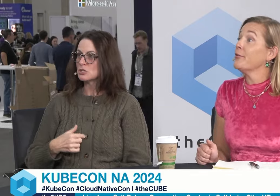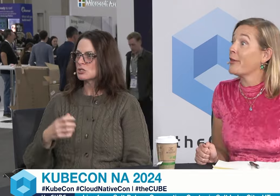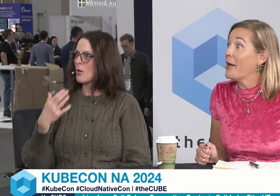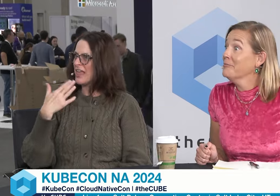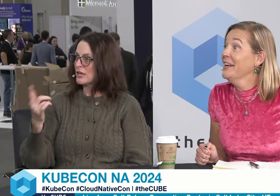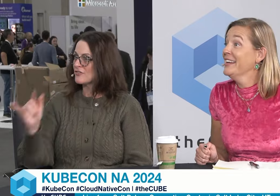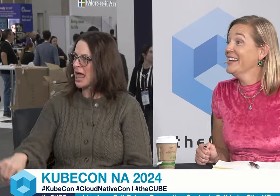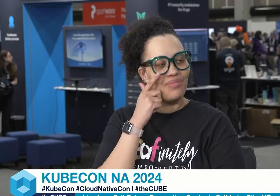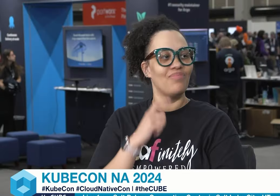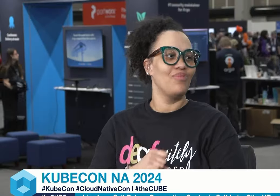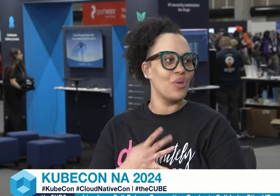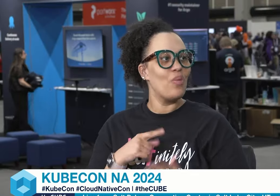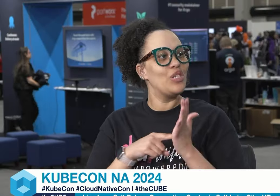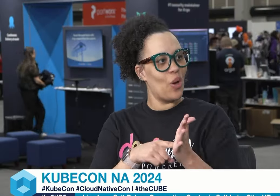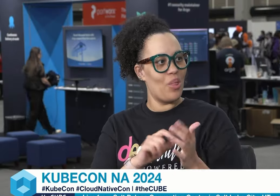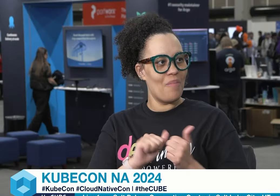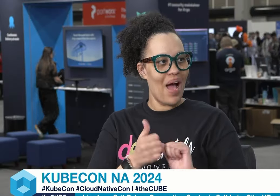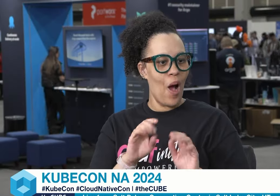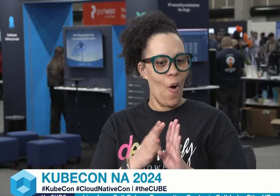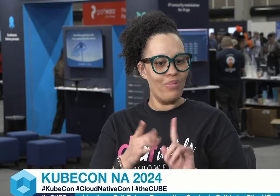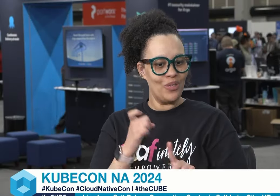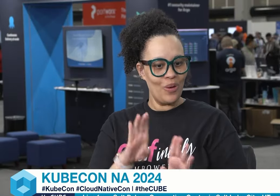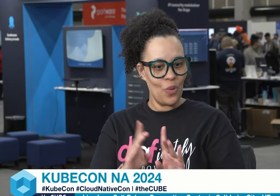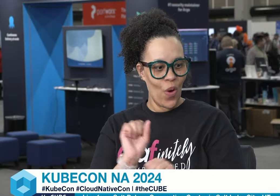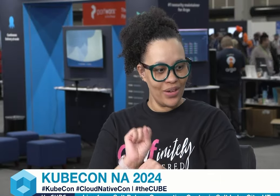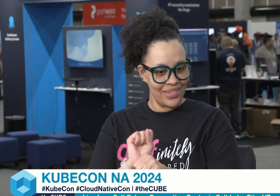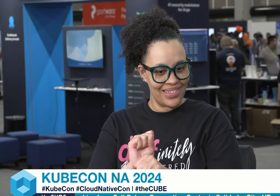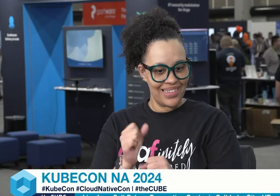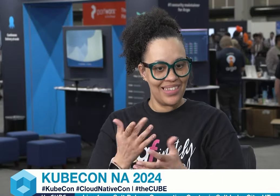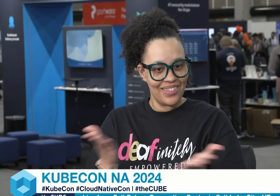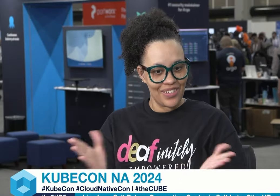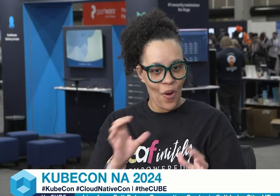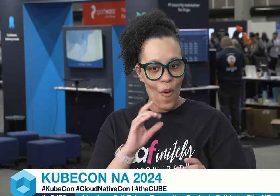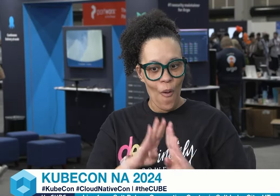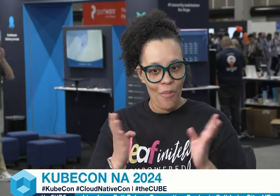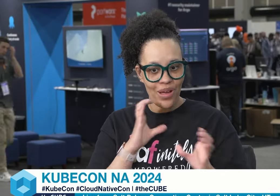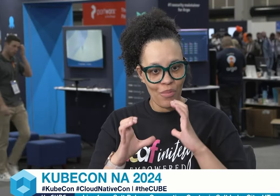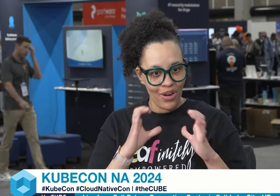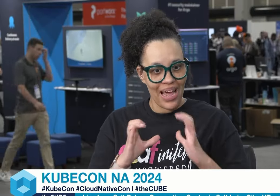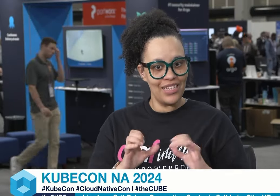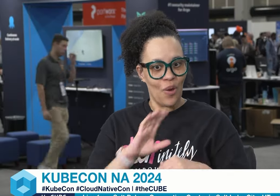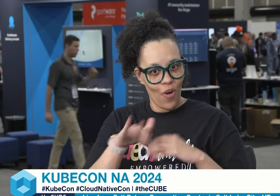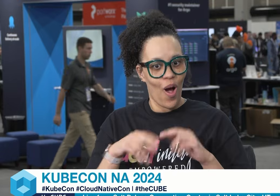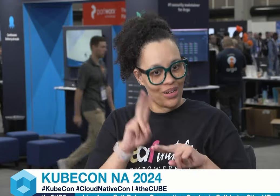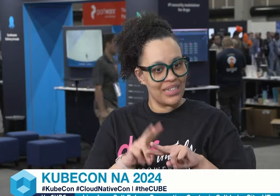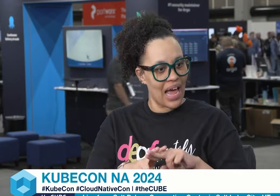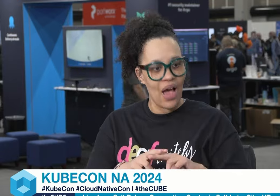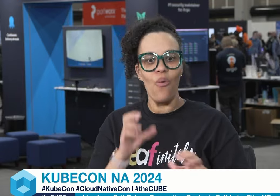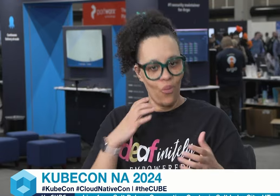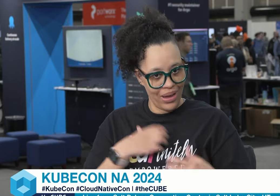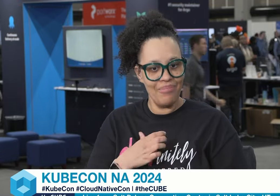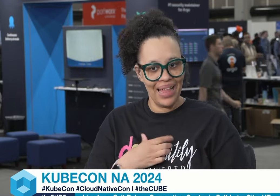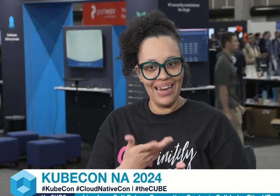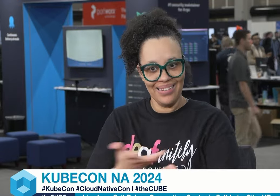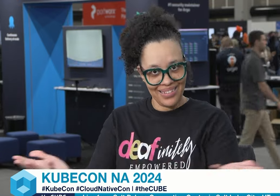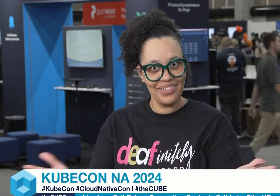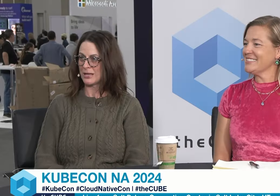So thank you for that. Oh yeah. So we showed them how to do it and it was an open source, open communication on Slack.